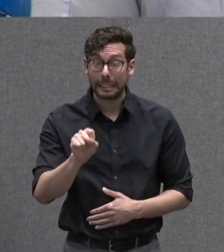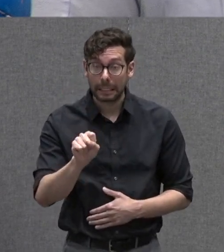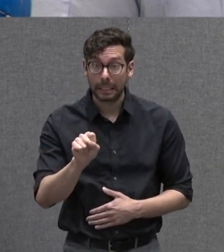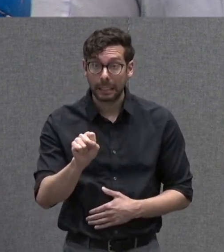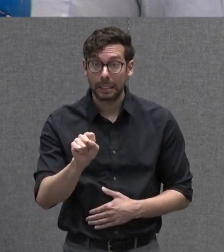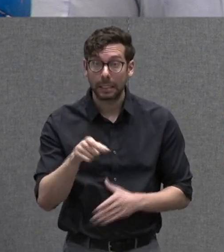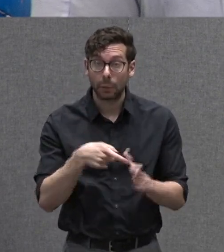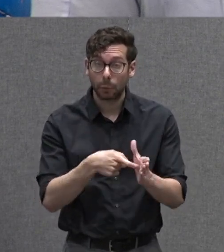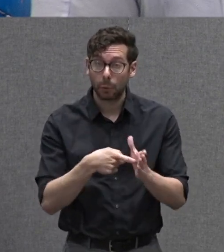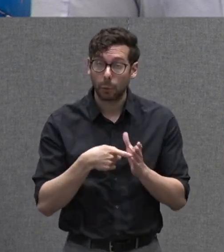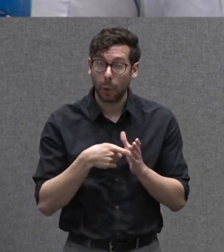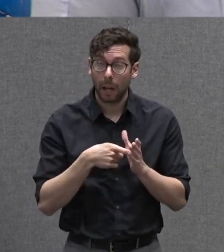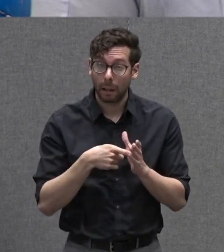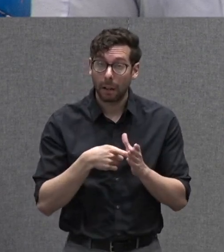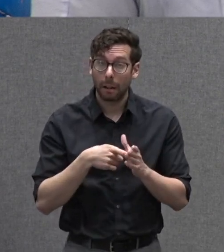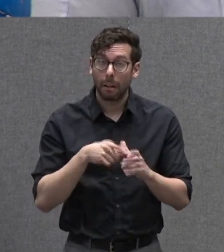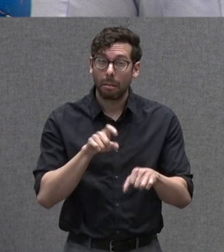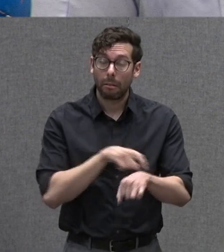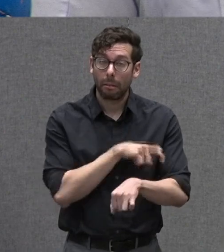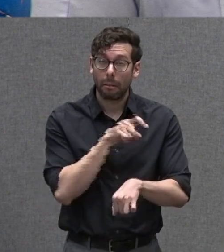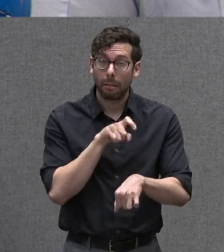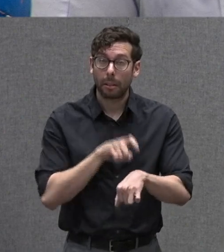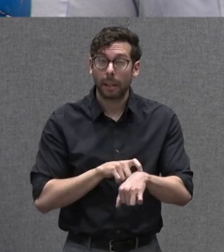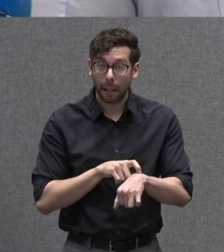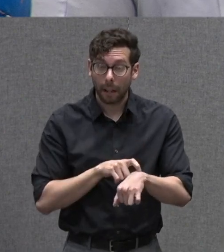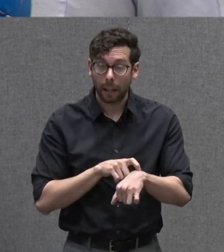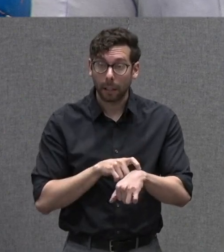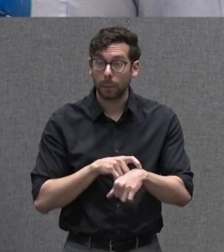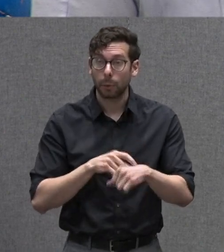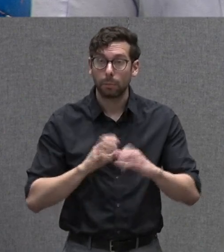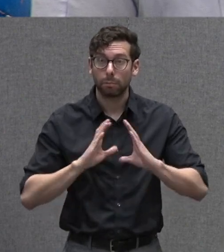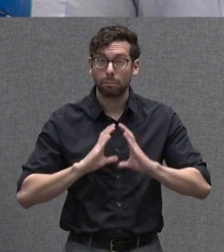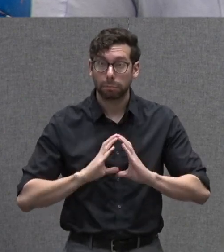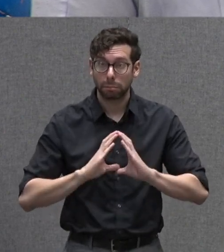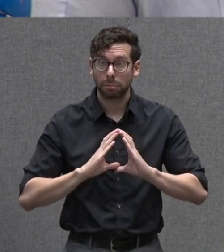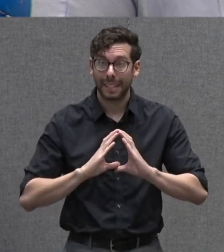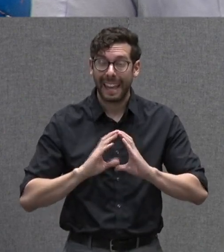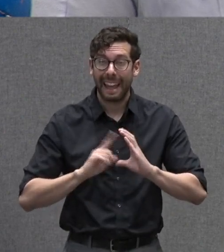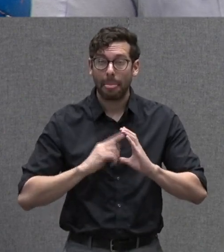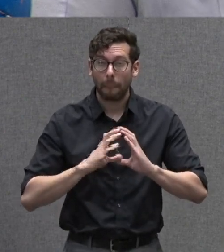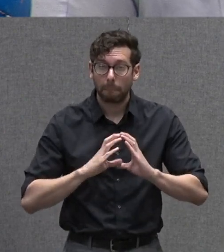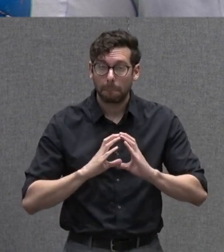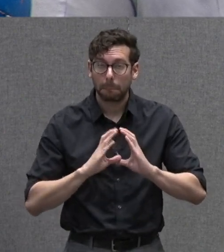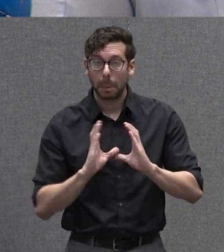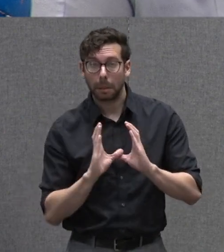and to actually pop out of the ground? That can sometimes take weeks of time.